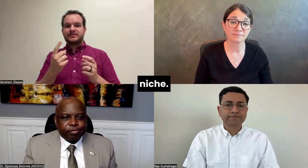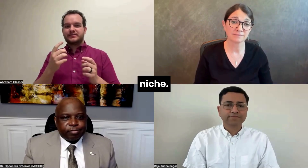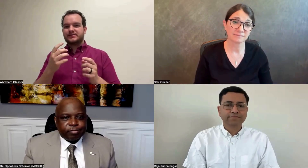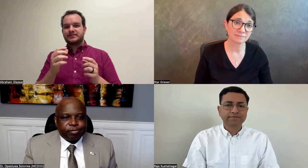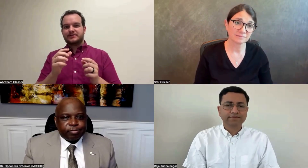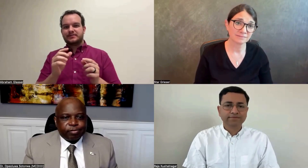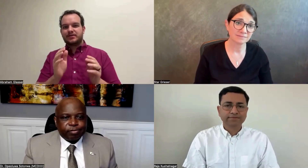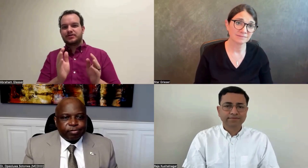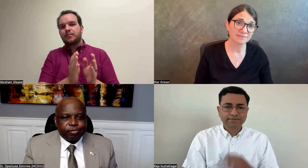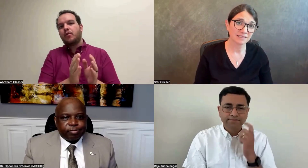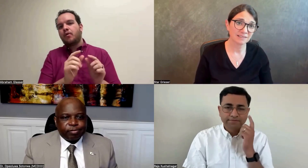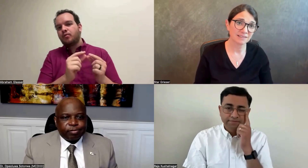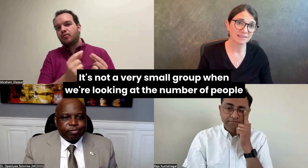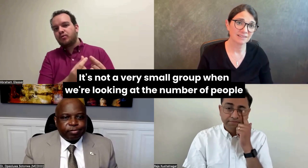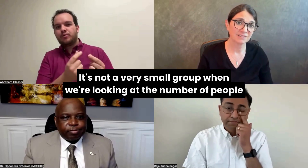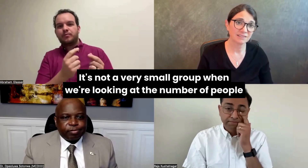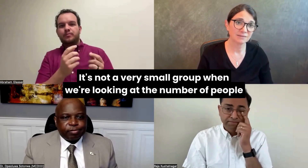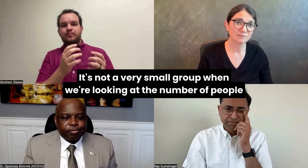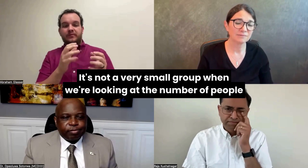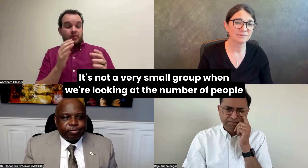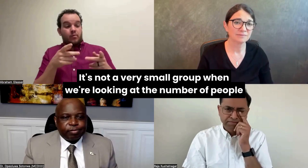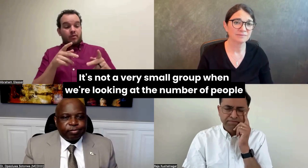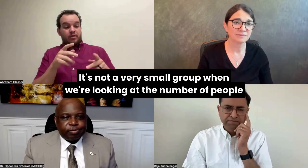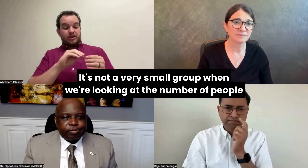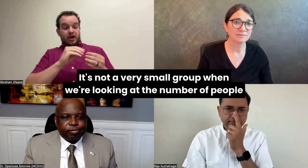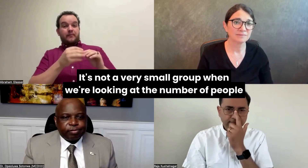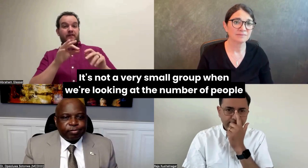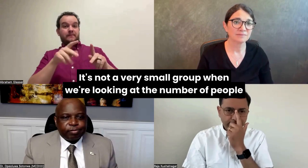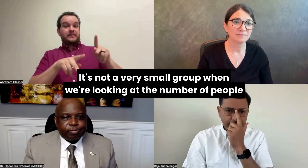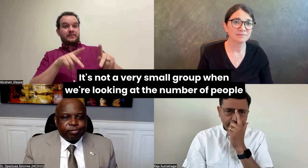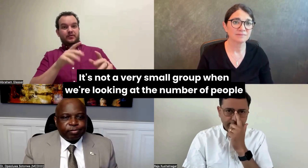It's not a very small group when we're looking at the number of people